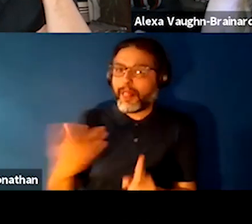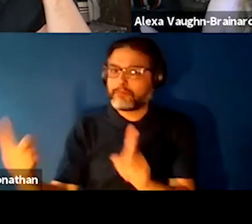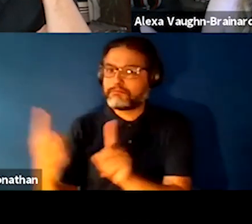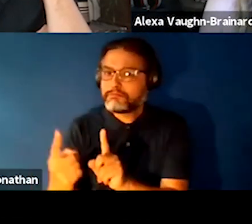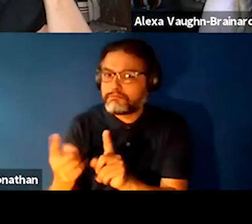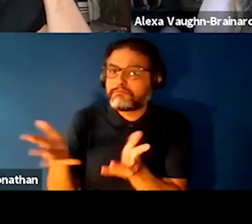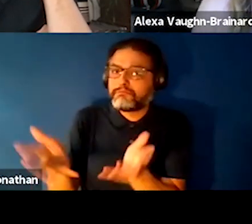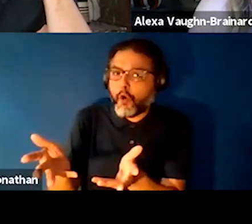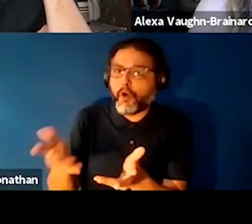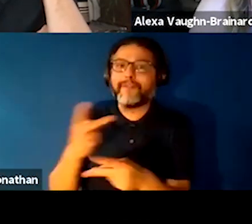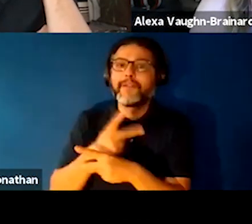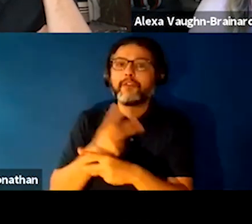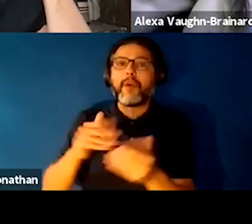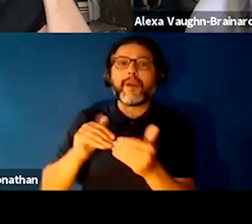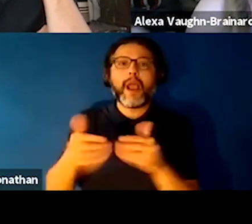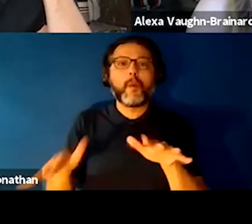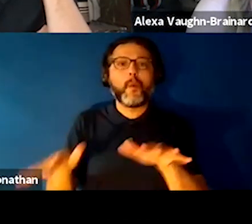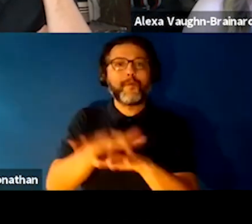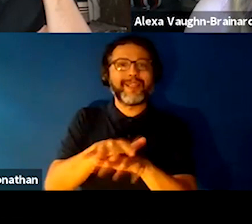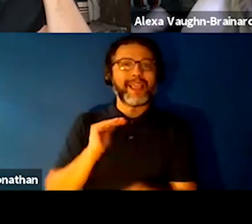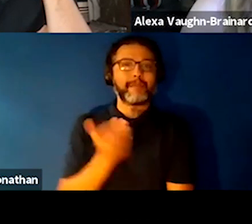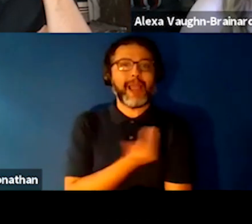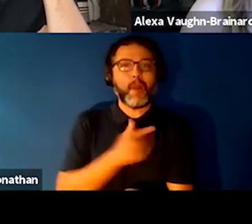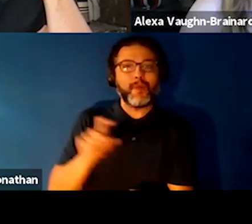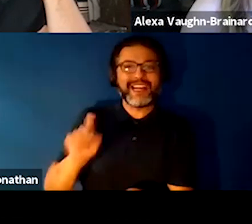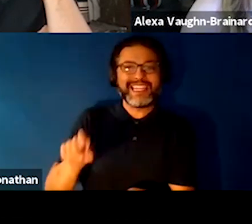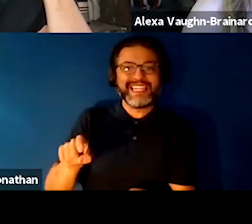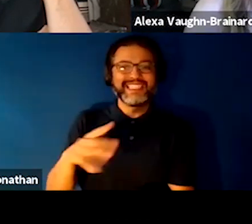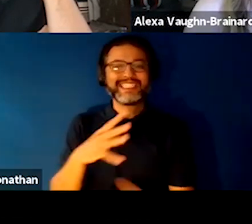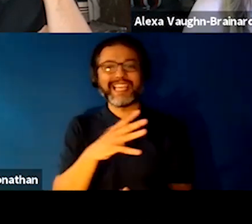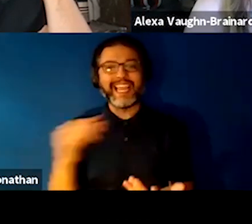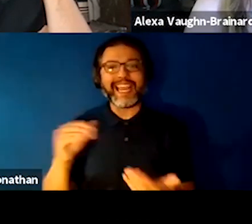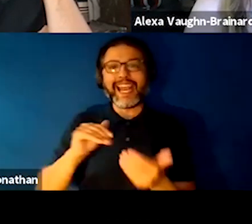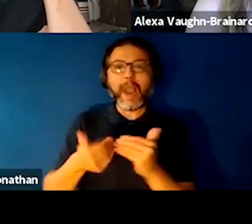our needs, and figure out how to . . . just answer and come to all of these solutions.